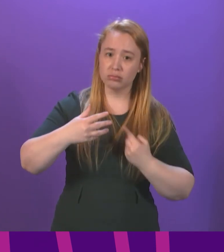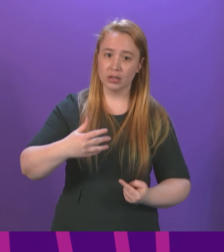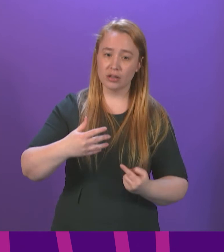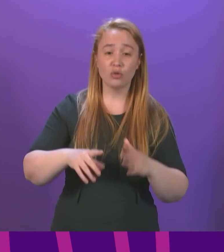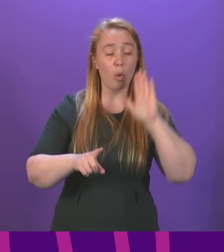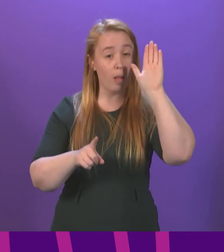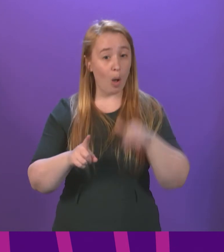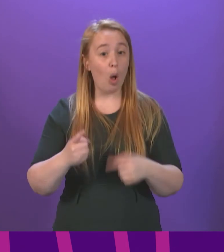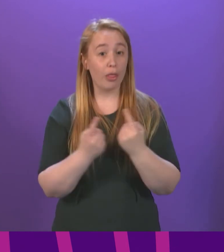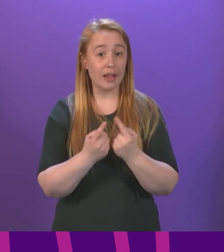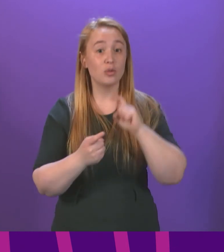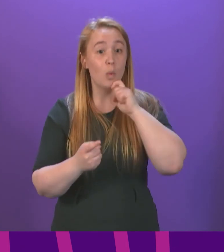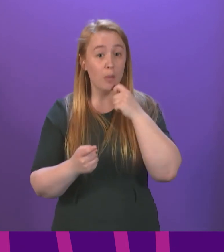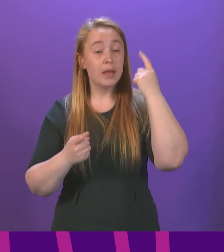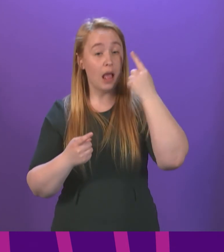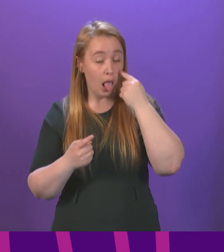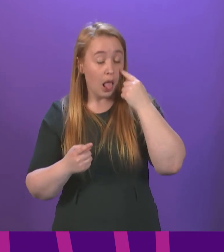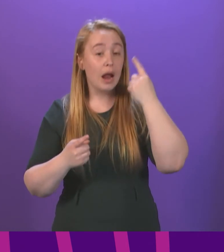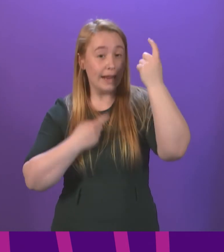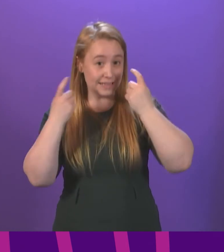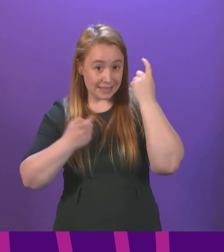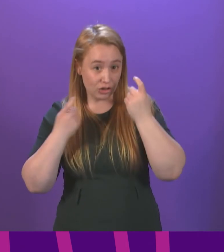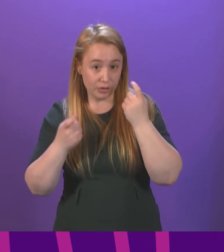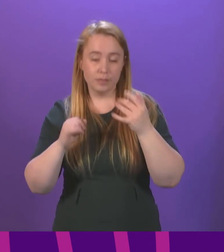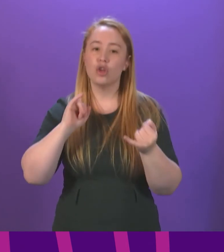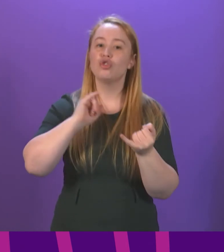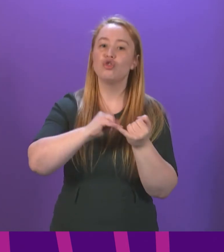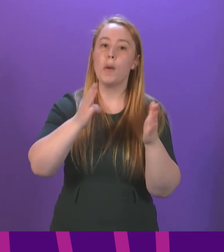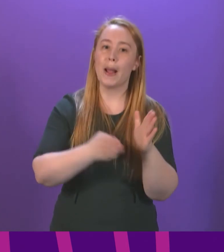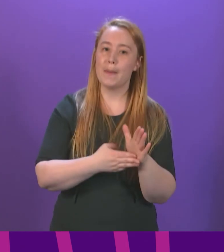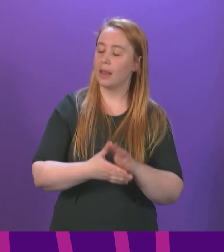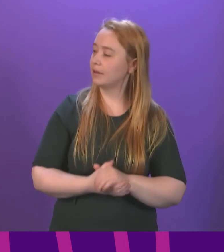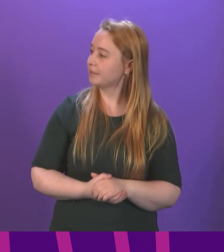look at all those aspects and consider them further. Stuart McMillan (Greenock and Inverclyde) (SNP):